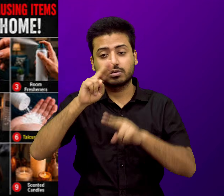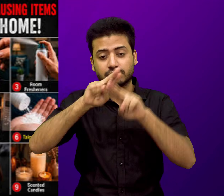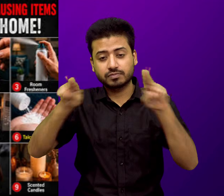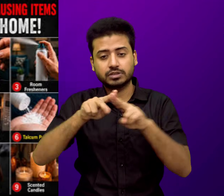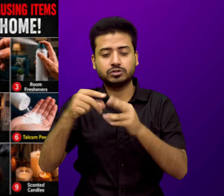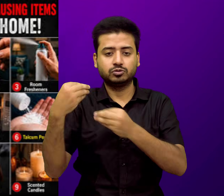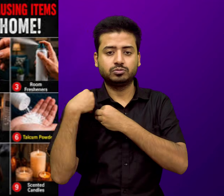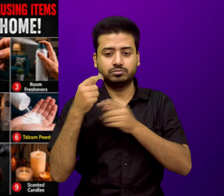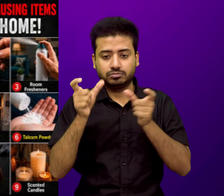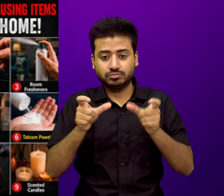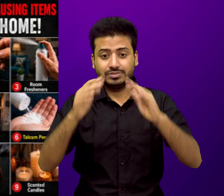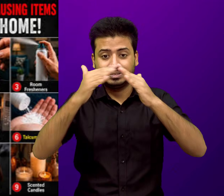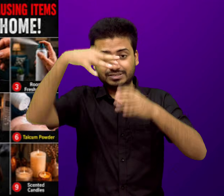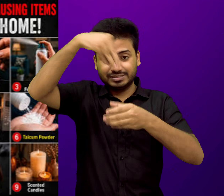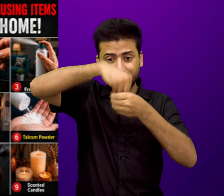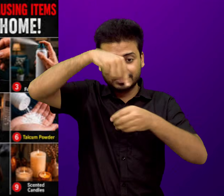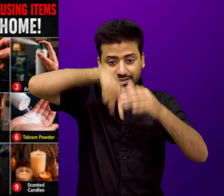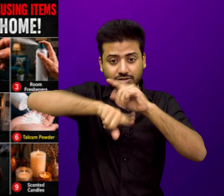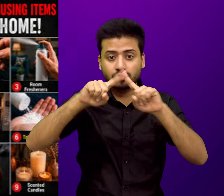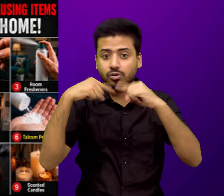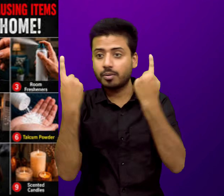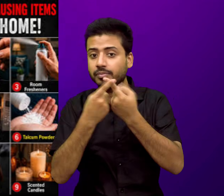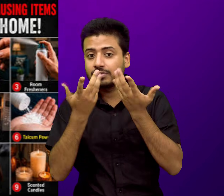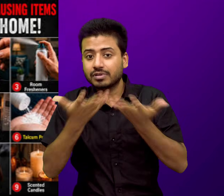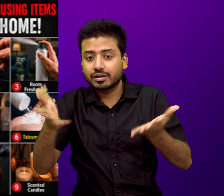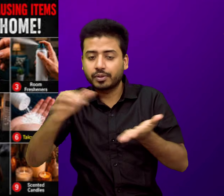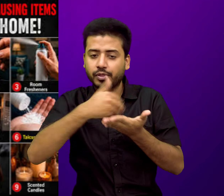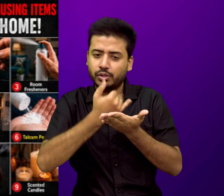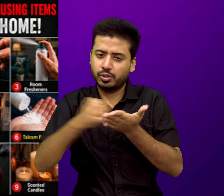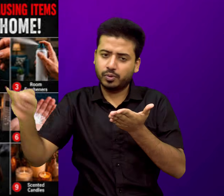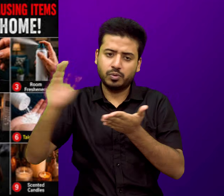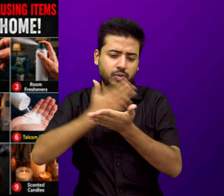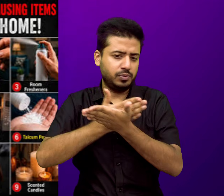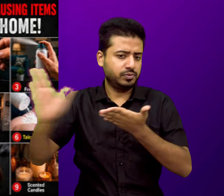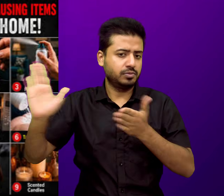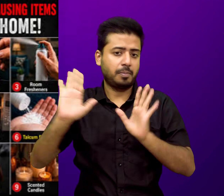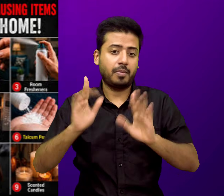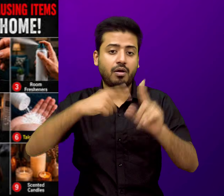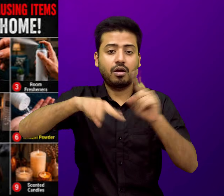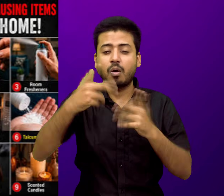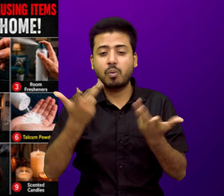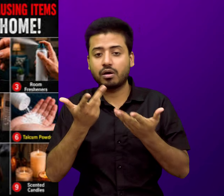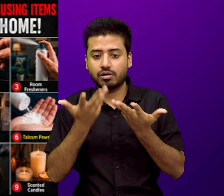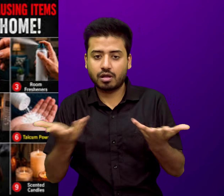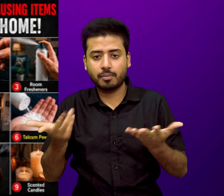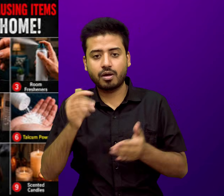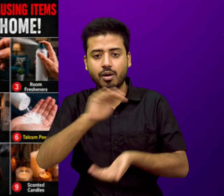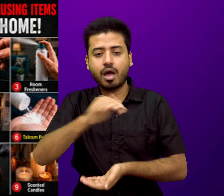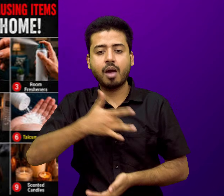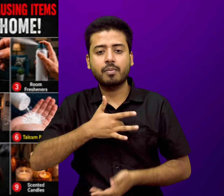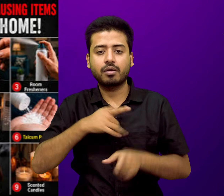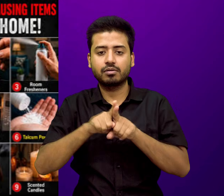spaces. Ban/avvoid synthetic spray fresheners in enclosed rooms. Opt for proper ventilation